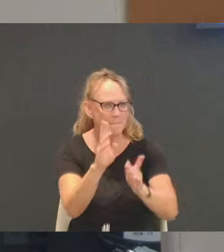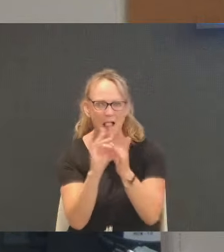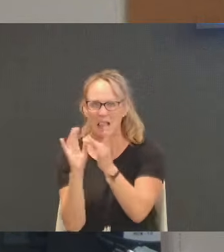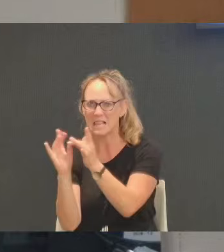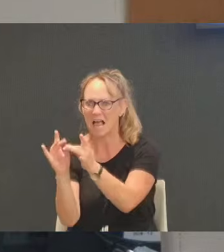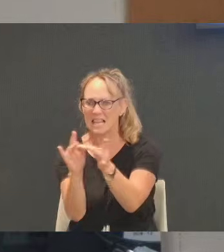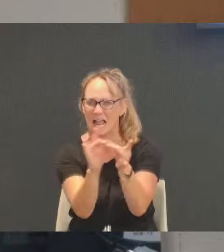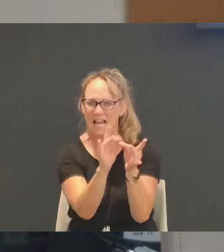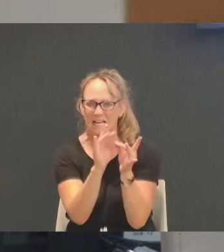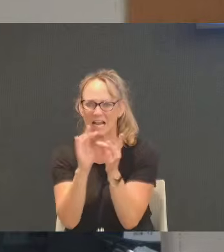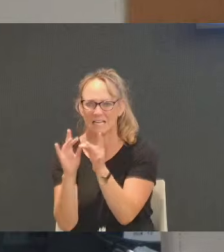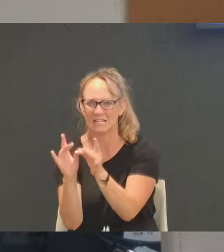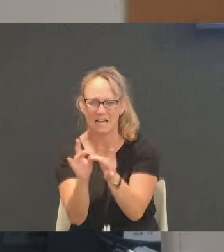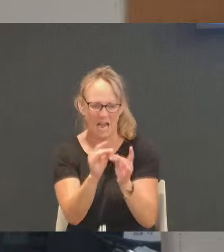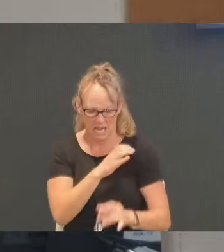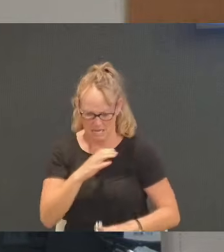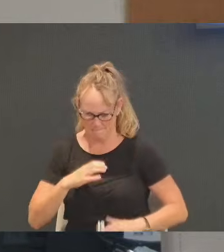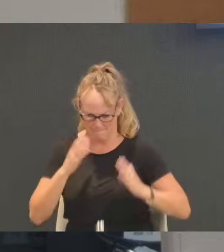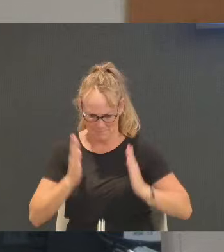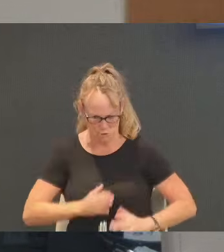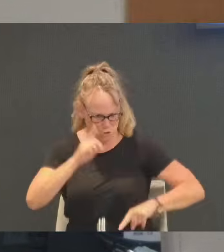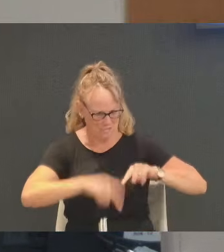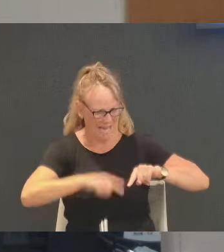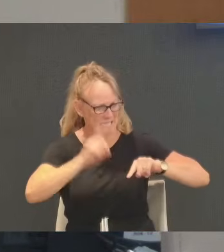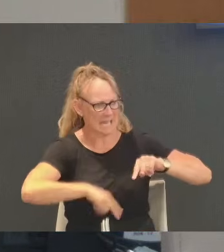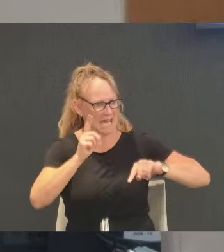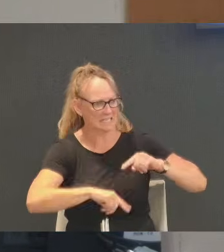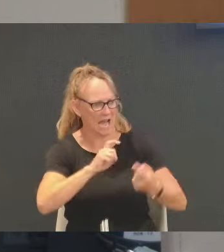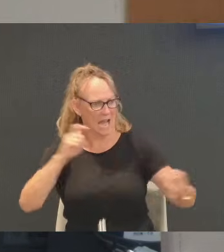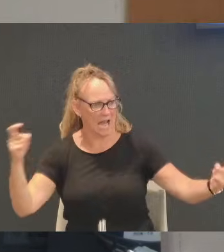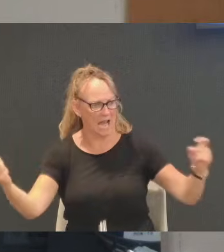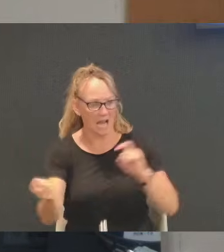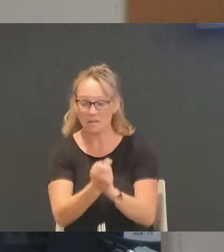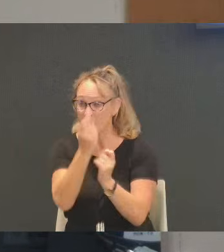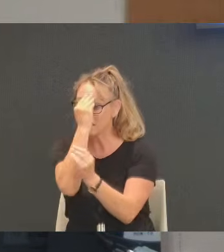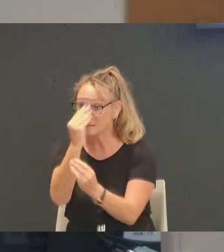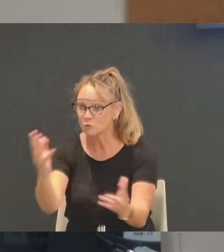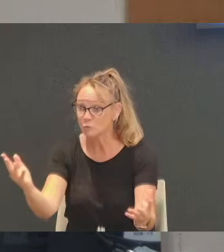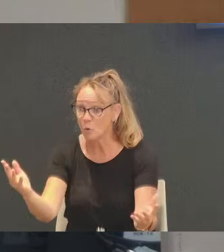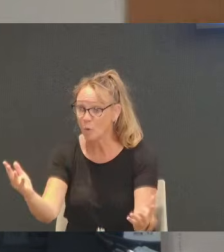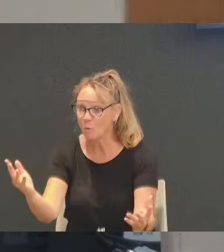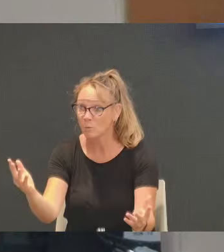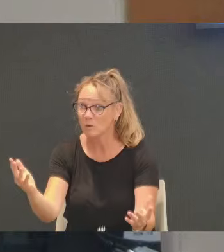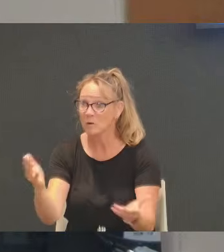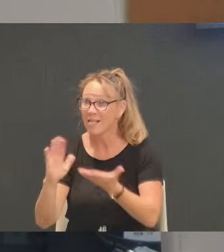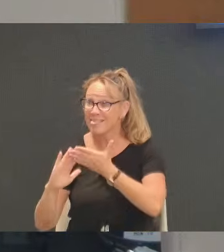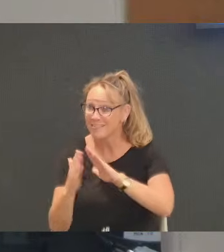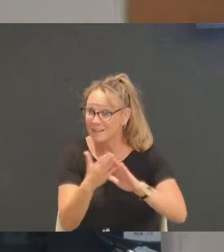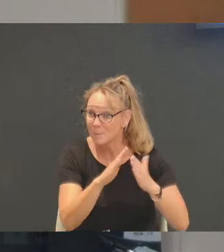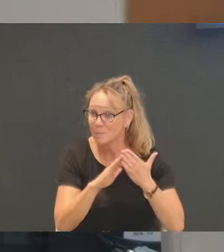we can't do that. we can't do it. But I'm here to tell you, this community, this county,